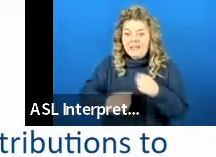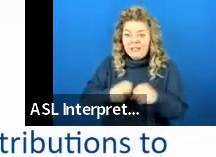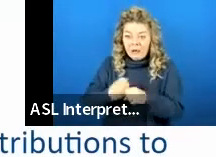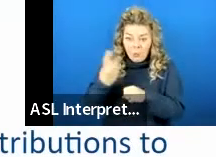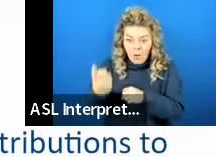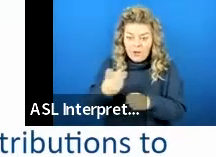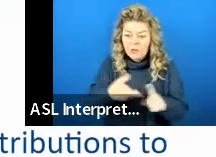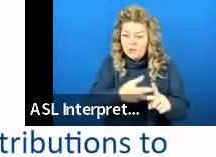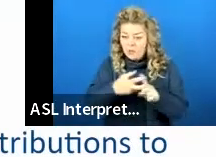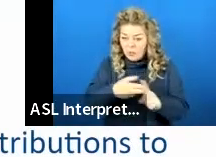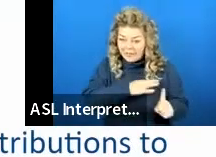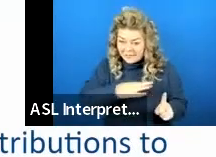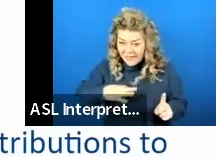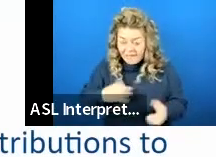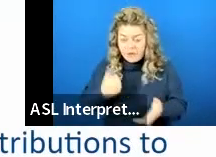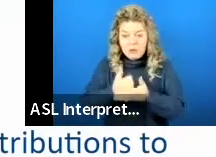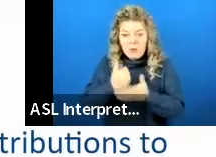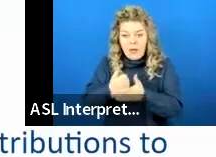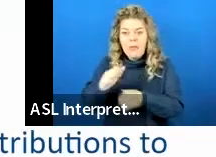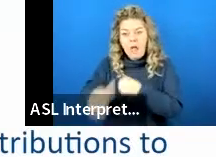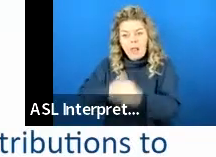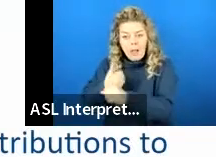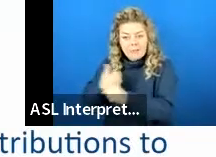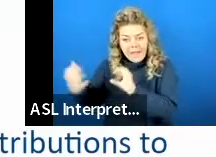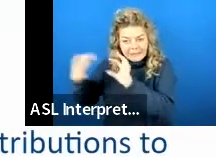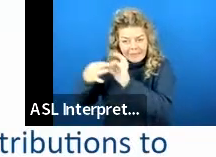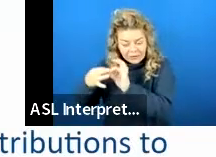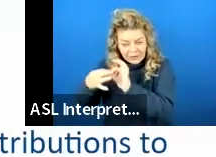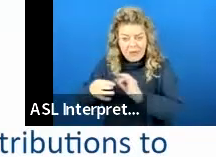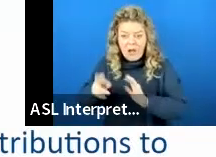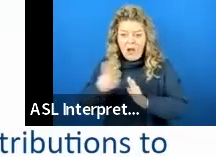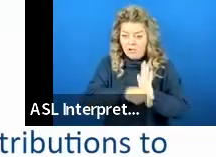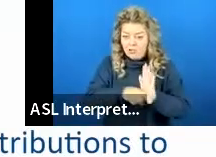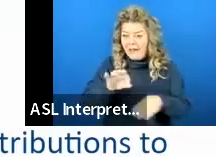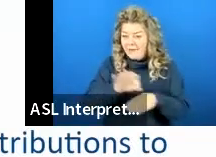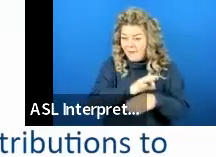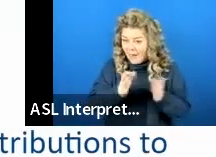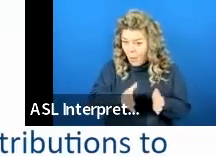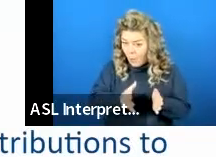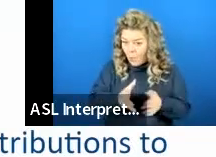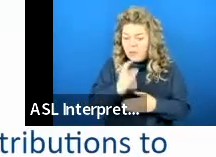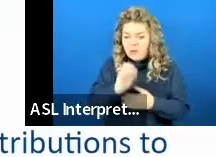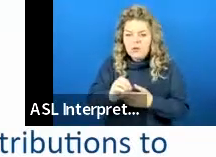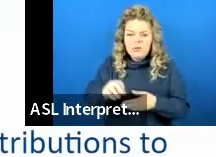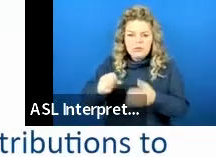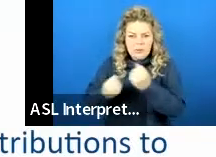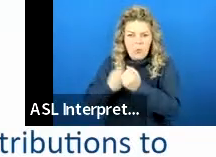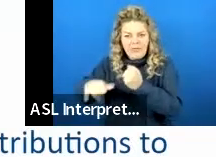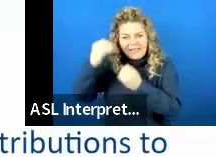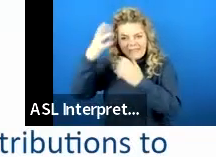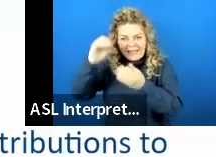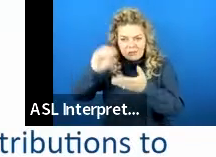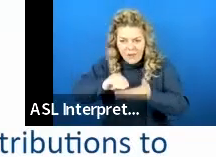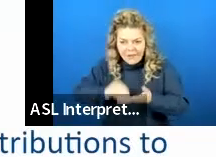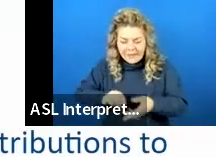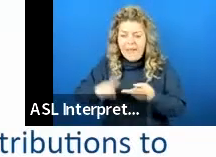to help deepen alumni connections and an undergrad fellow to support data track a collaboration with SNAs Transfer Center